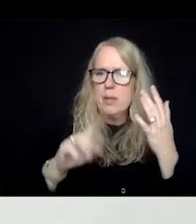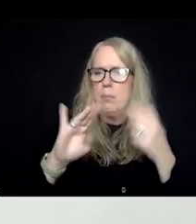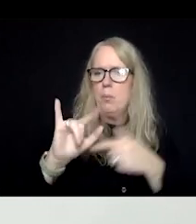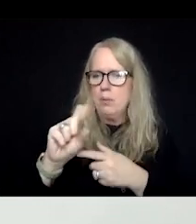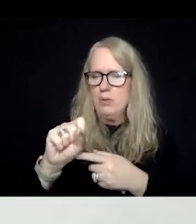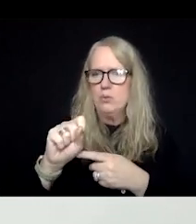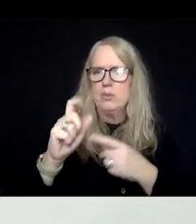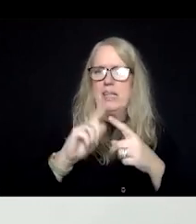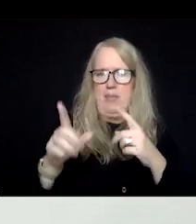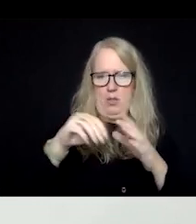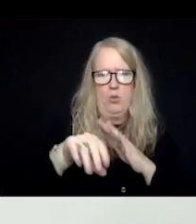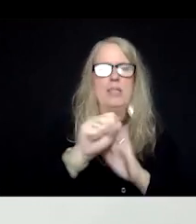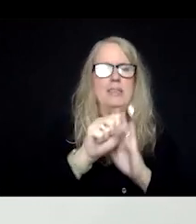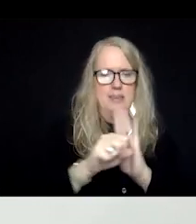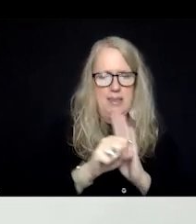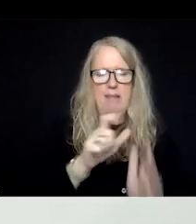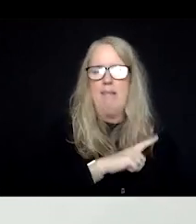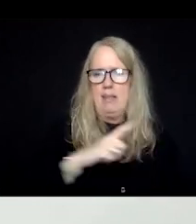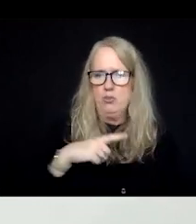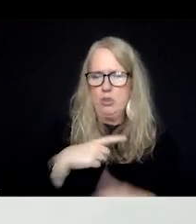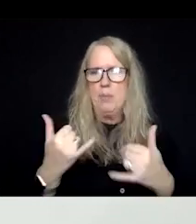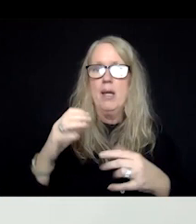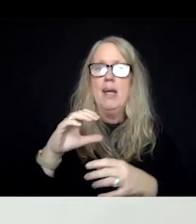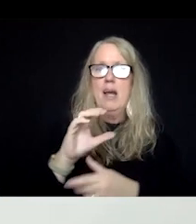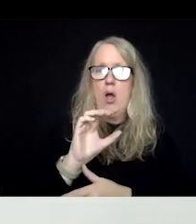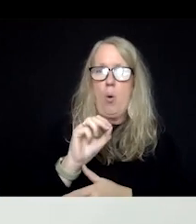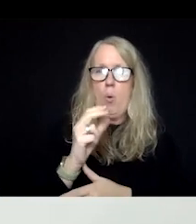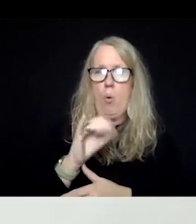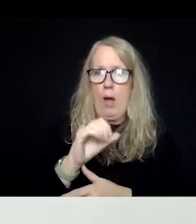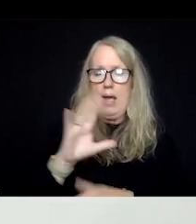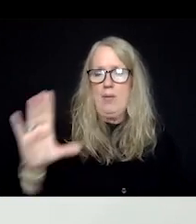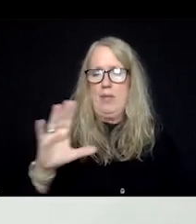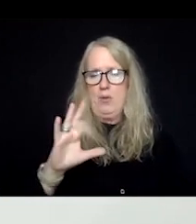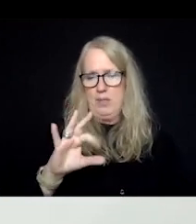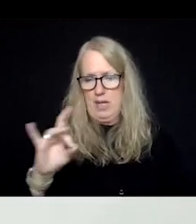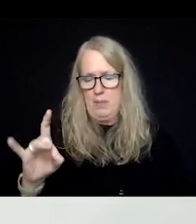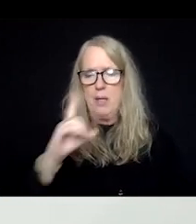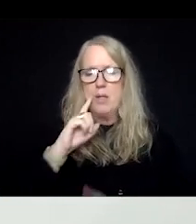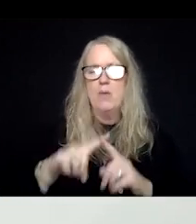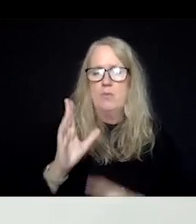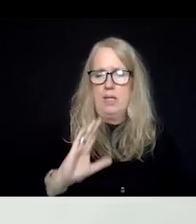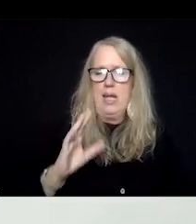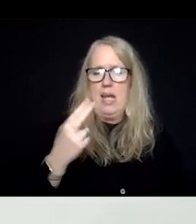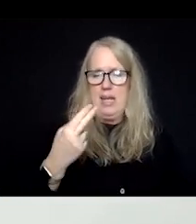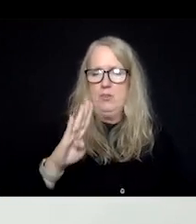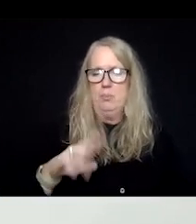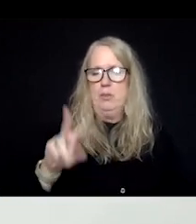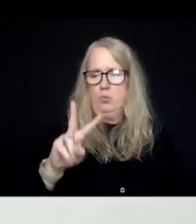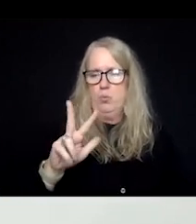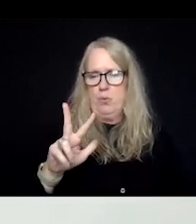IN STATE LEDGE STATION. IN OHIO, THEIR BILL 231 HAS BEEN ROLLED